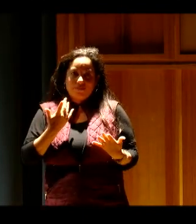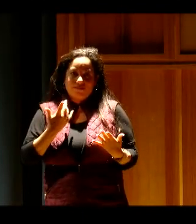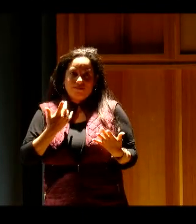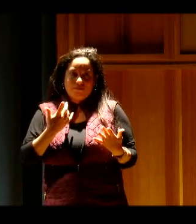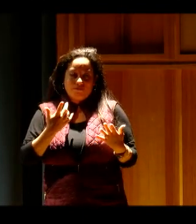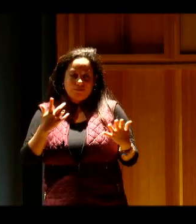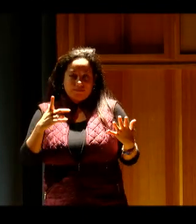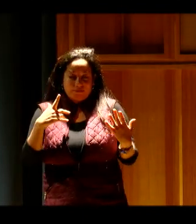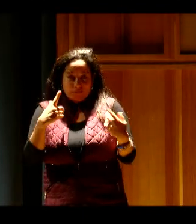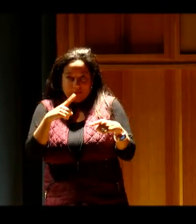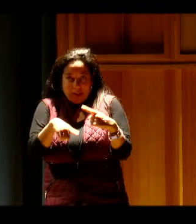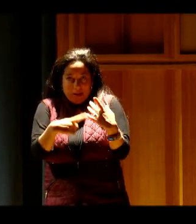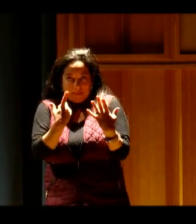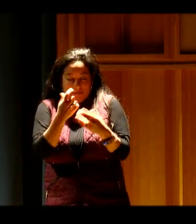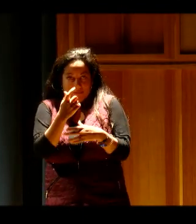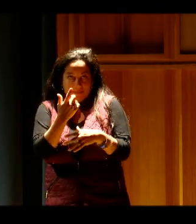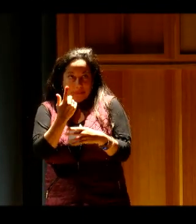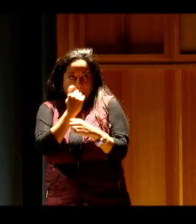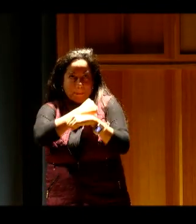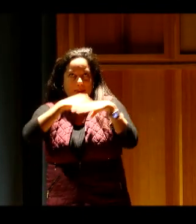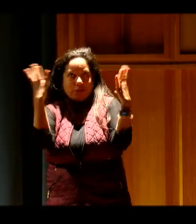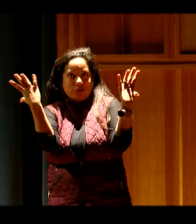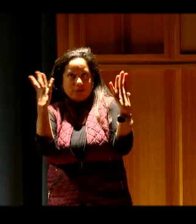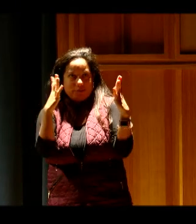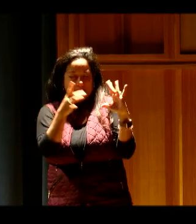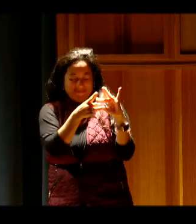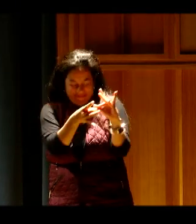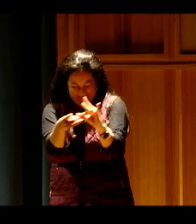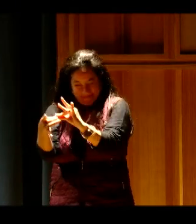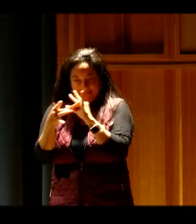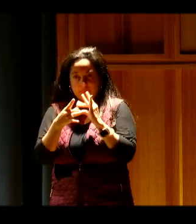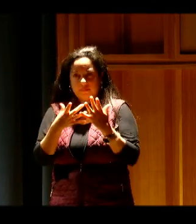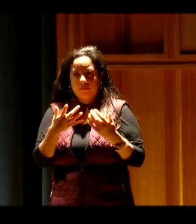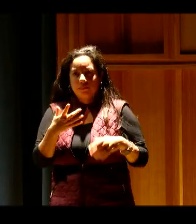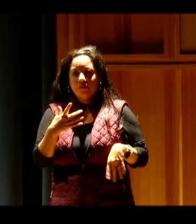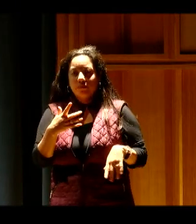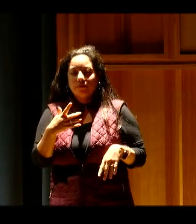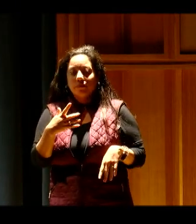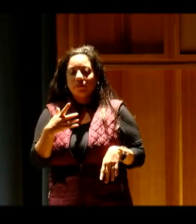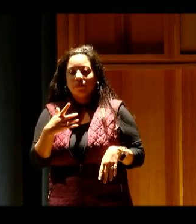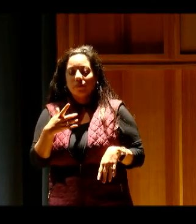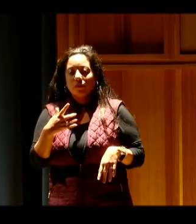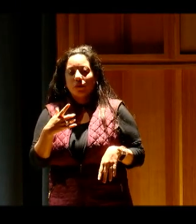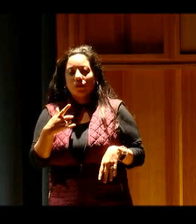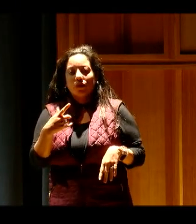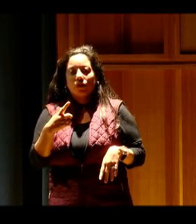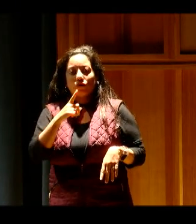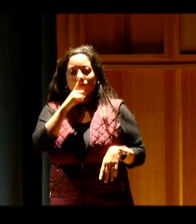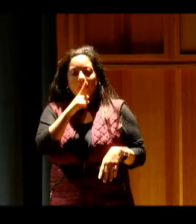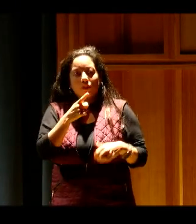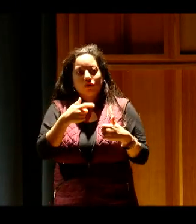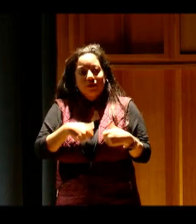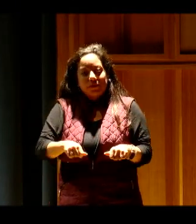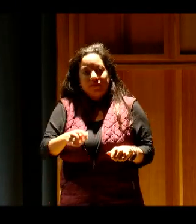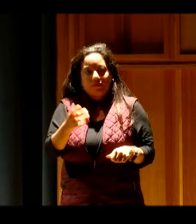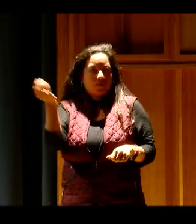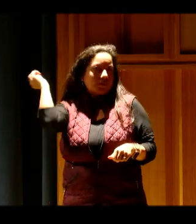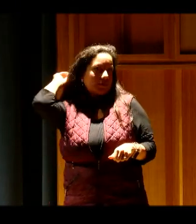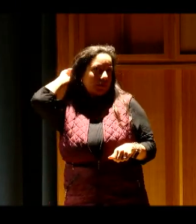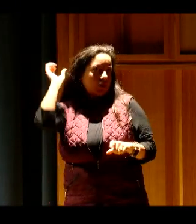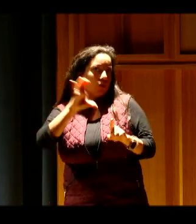And in these strange times you here are managing to keep hold of cultural truths which never lost their mooring.